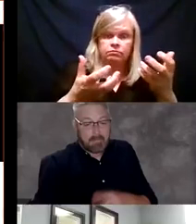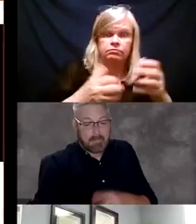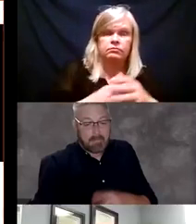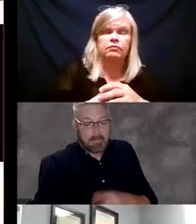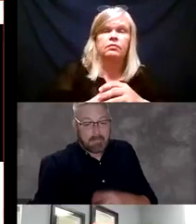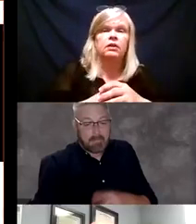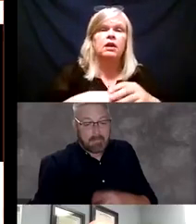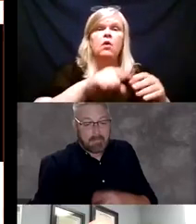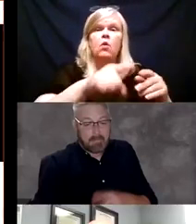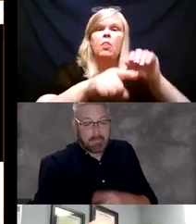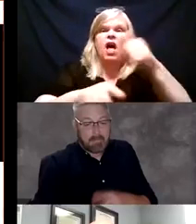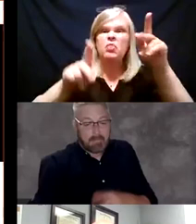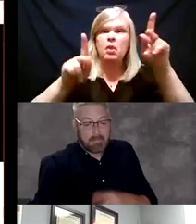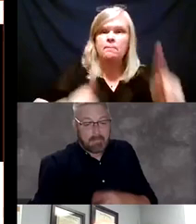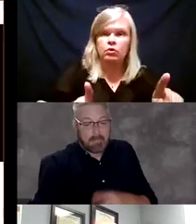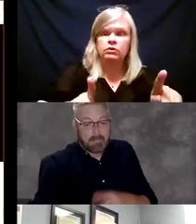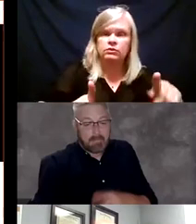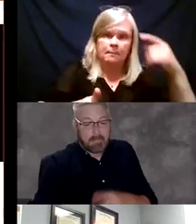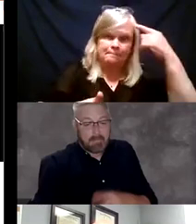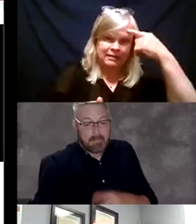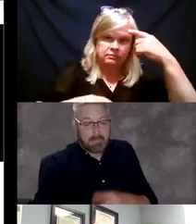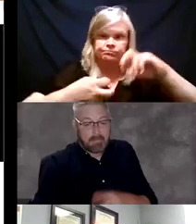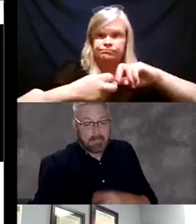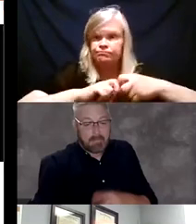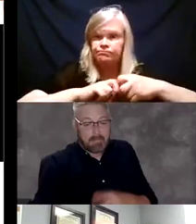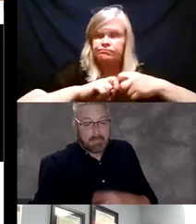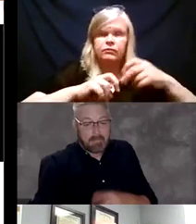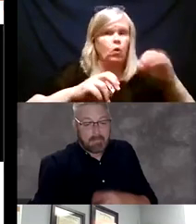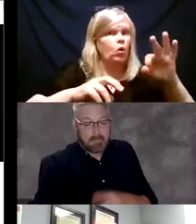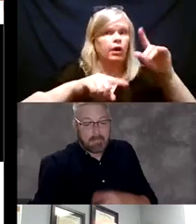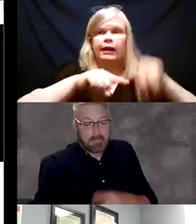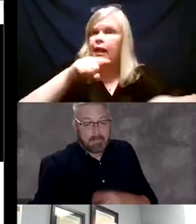SUFFERING FROM A MENTAL DEFECT OR INCAPACITY THAT MAKES THEM